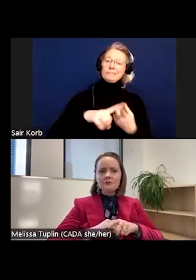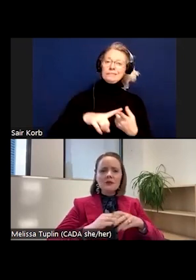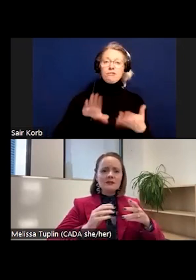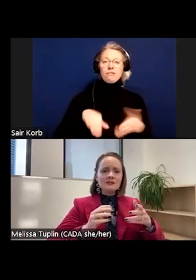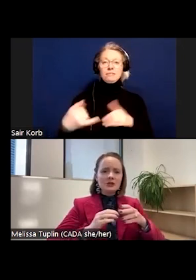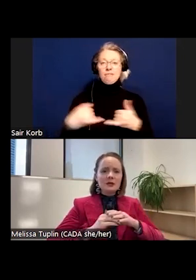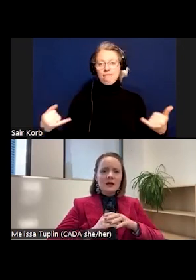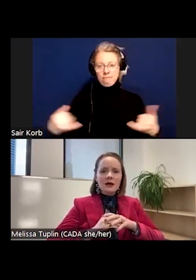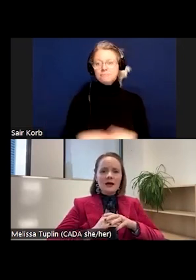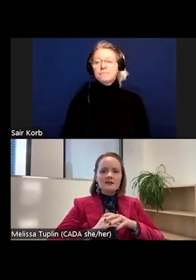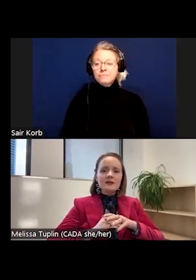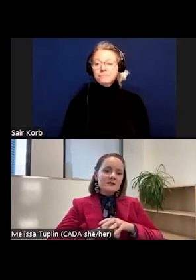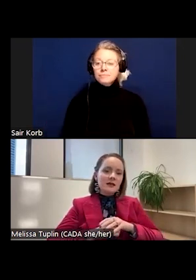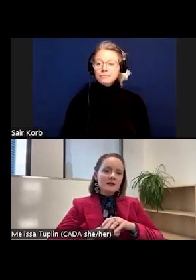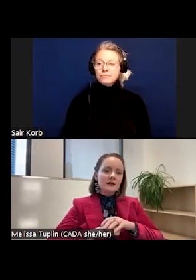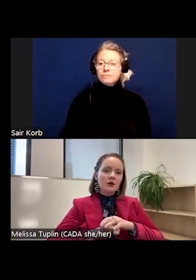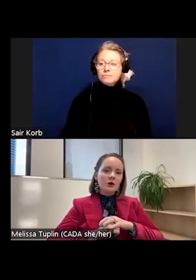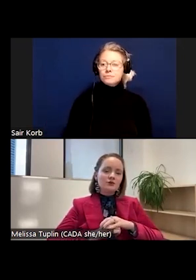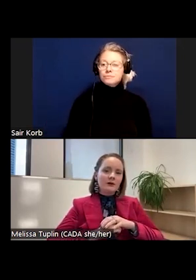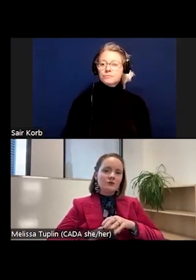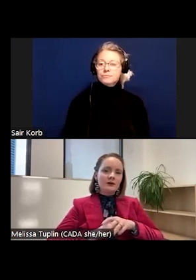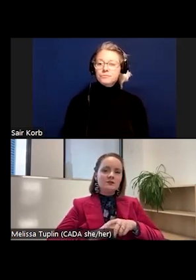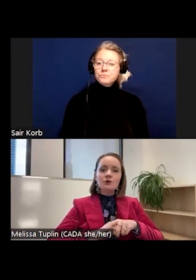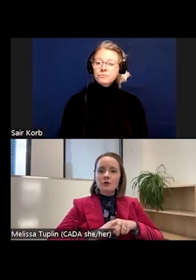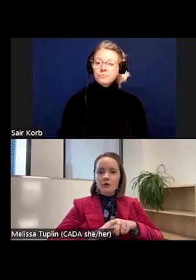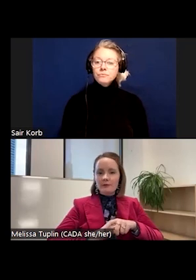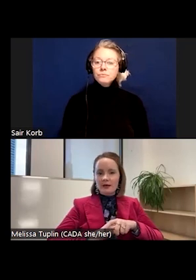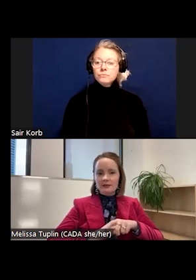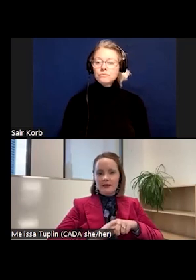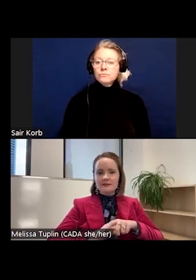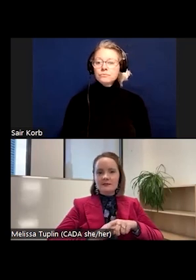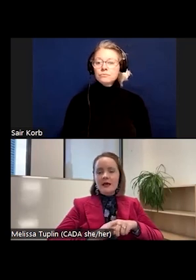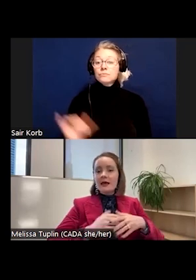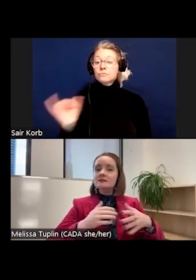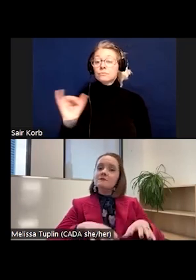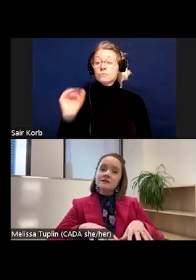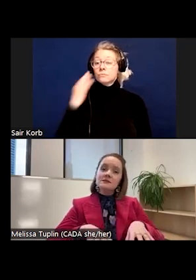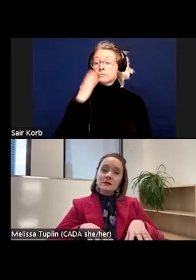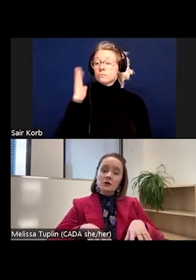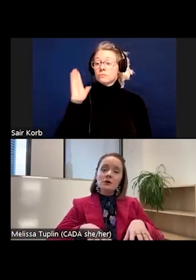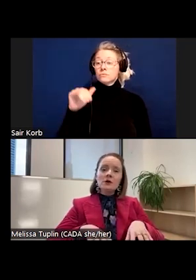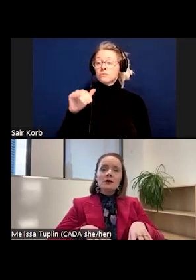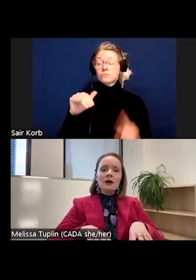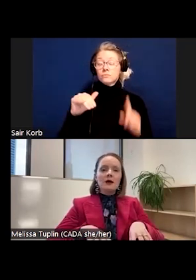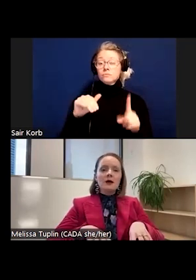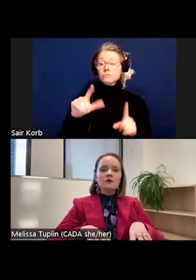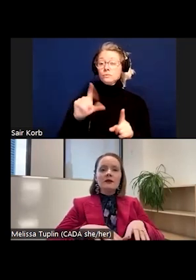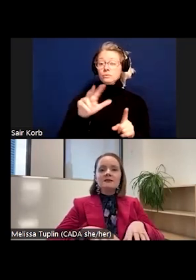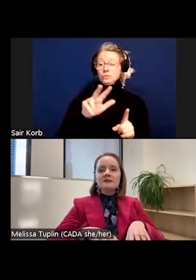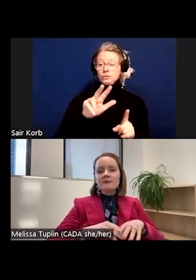In addition, as we indicated in our 2022 program guidelines, as of this year, grantees may